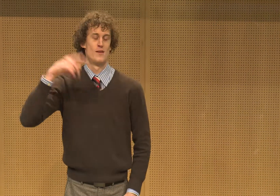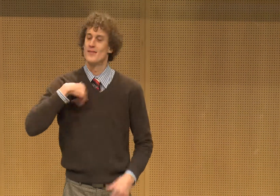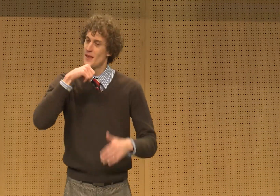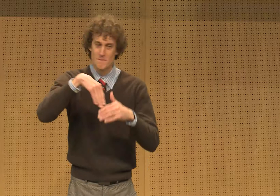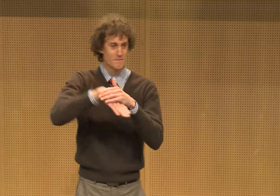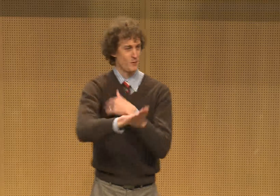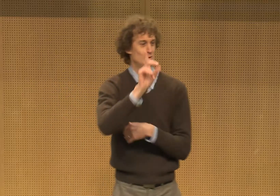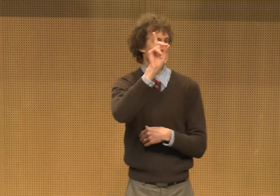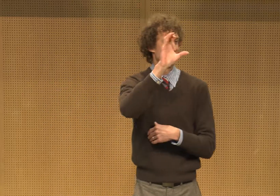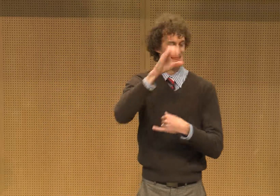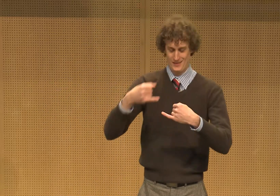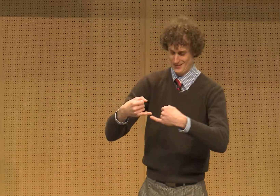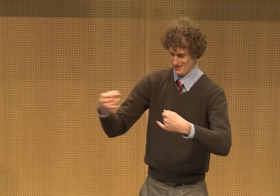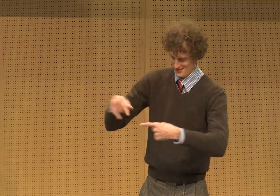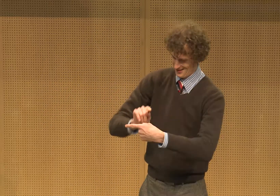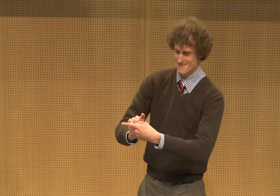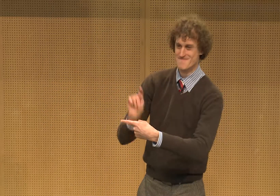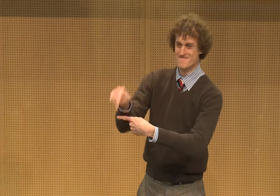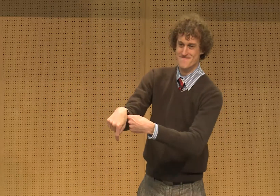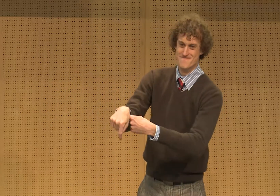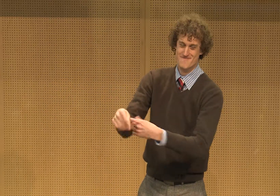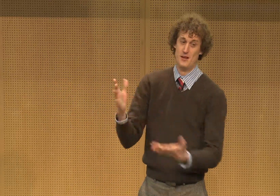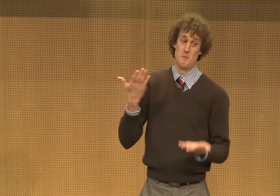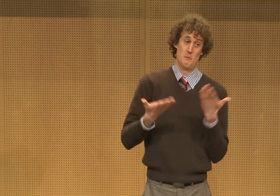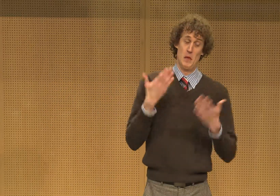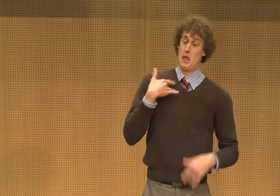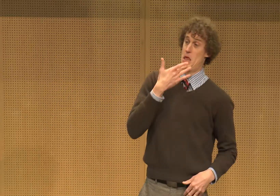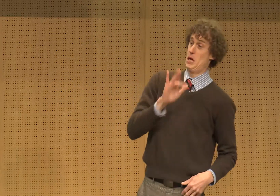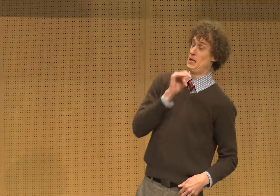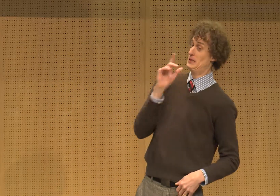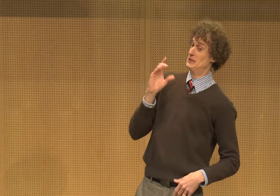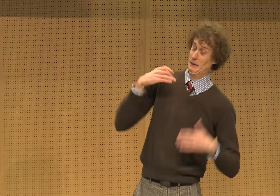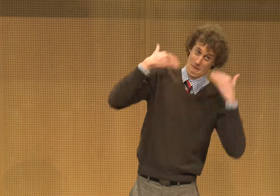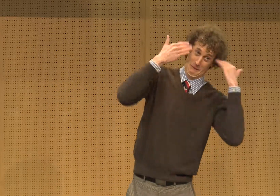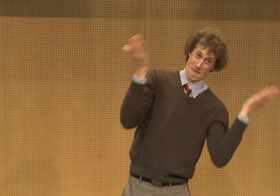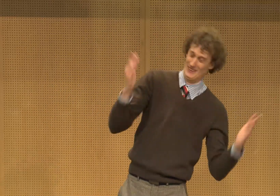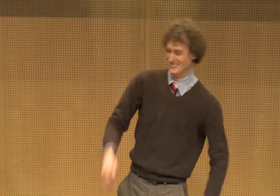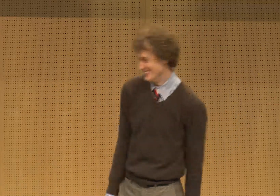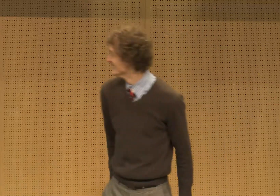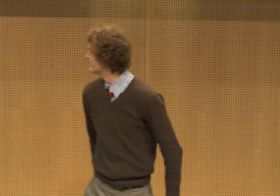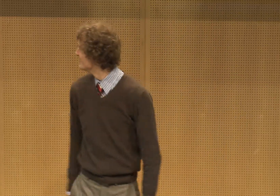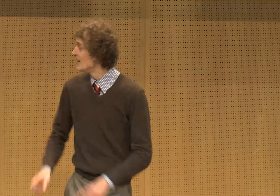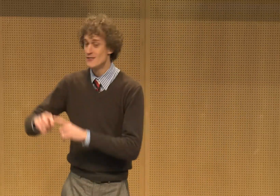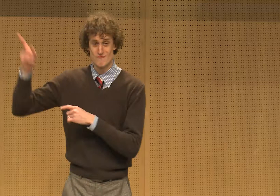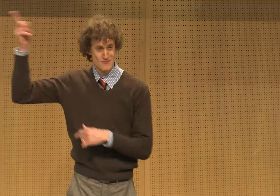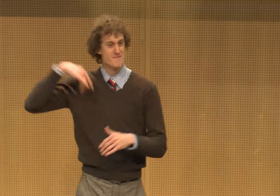Now it's in Maryland. It's just across the line into D.C., into Maryland, not in D.C.